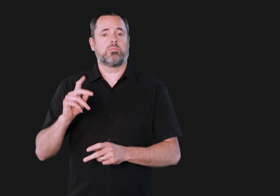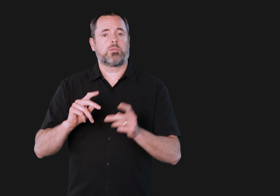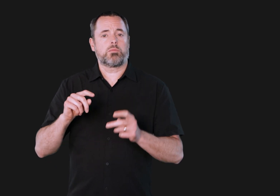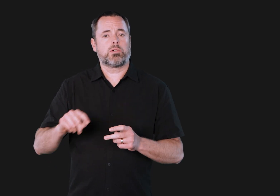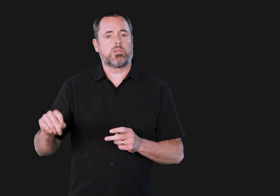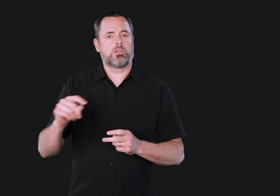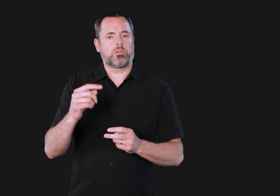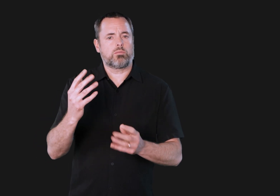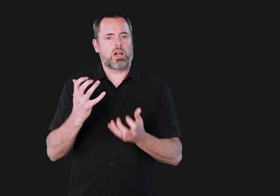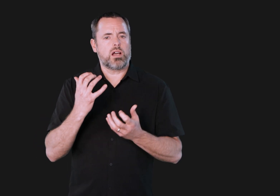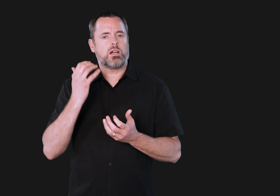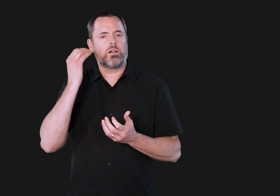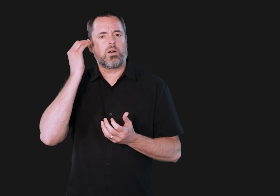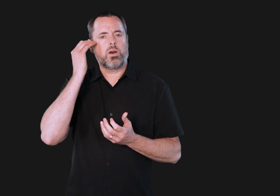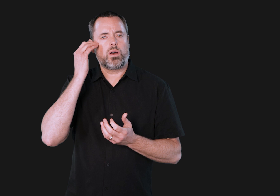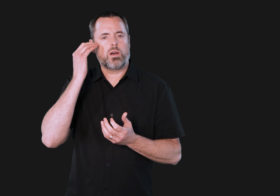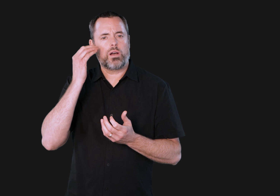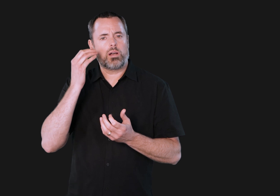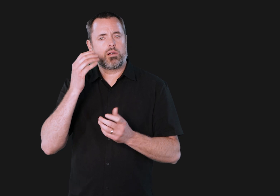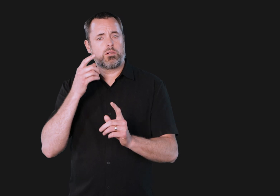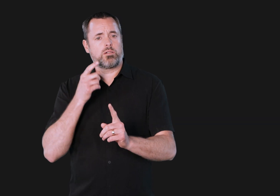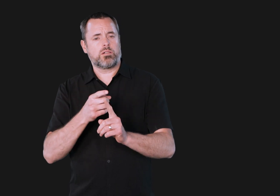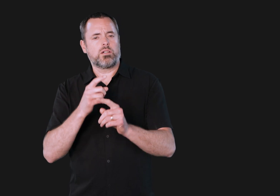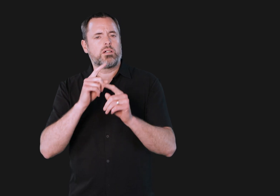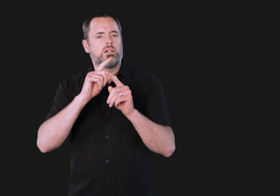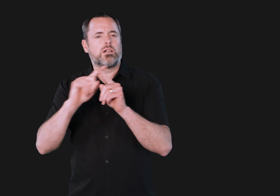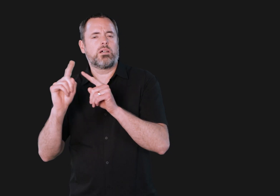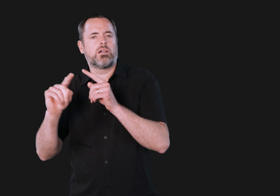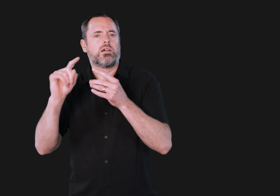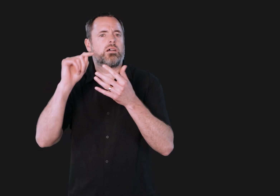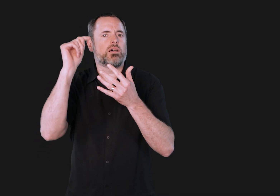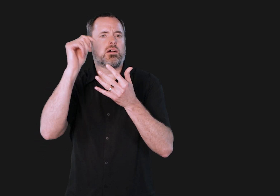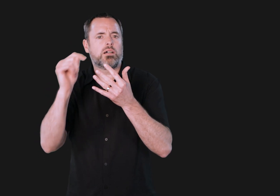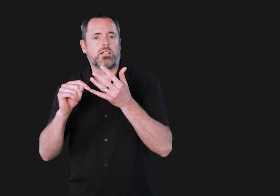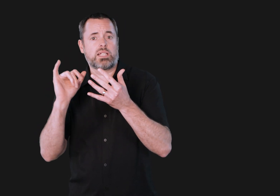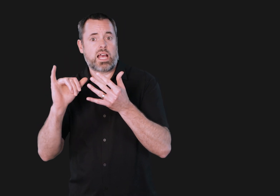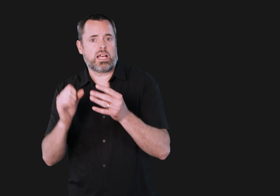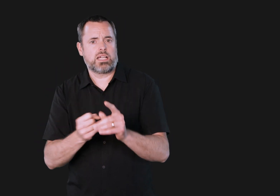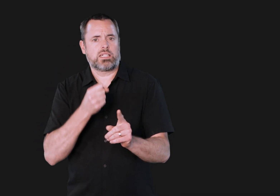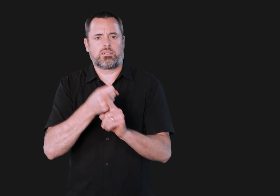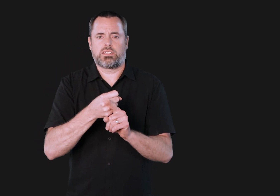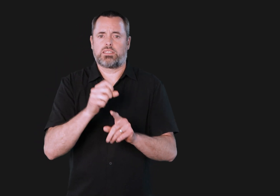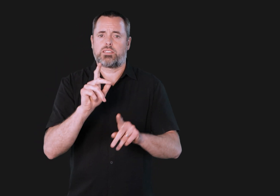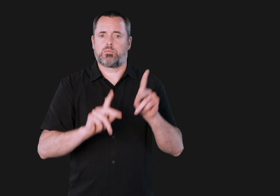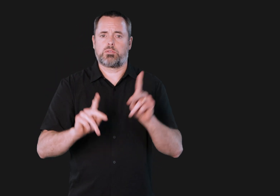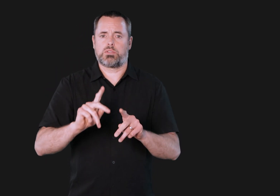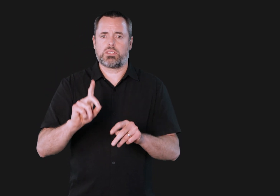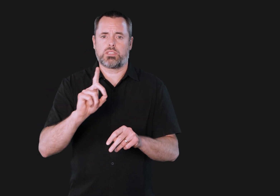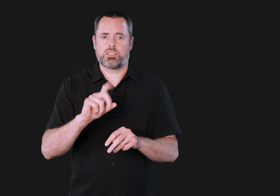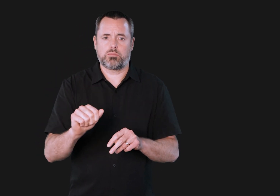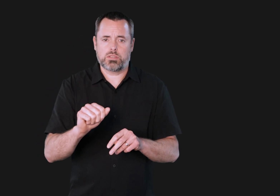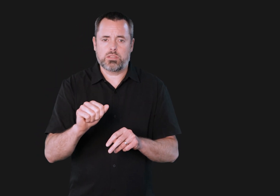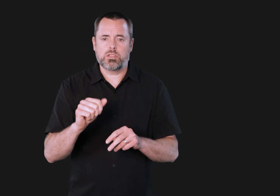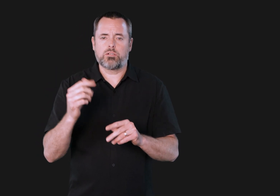People want to know about other factors that affect people with disabilities.